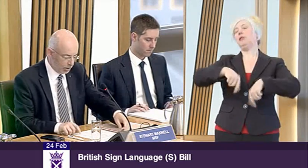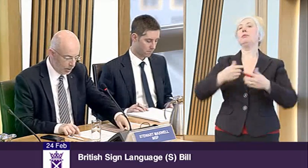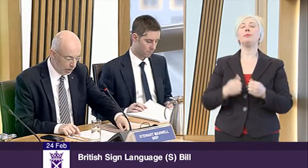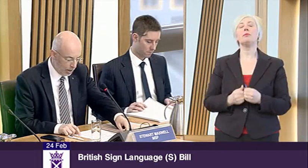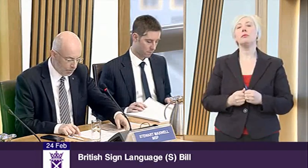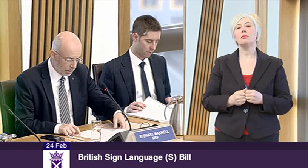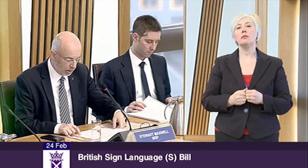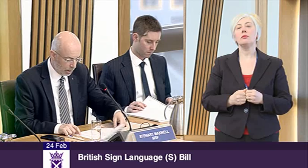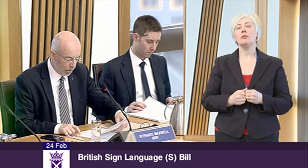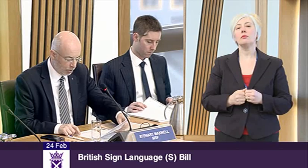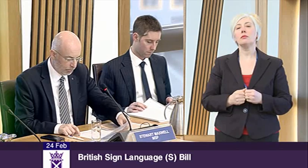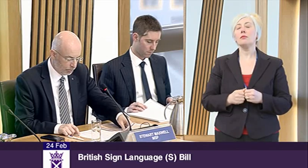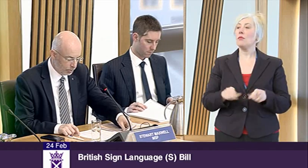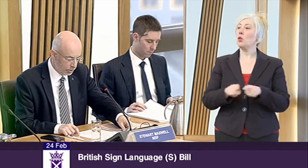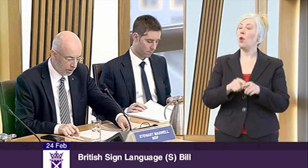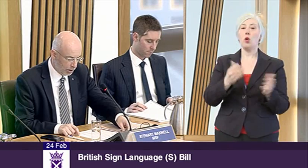in examining the bill.